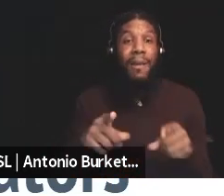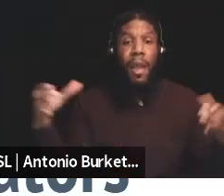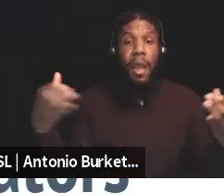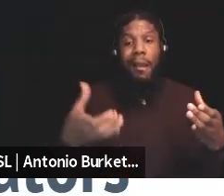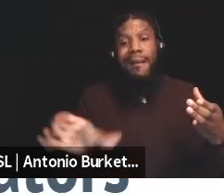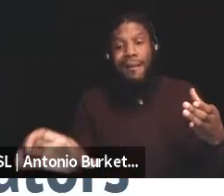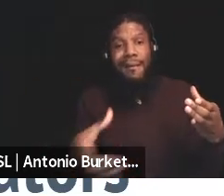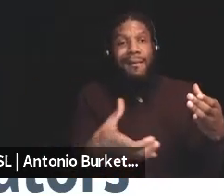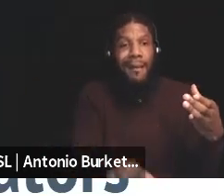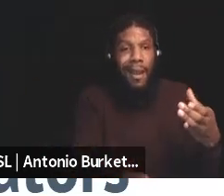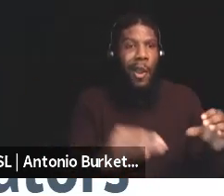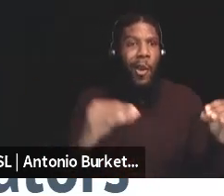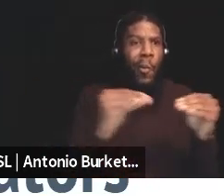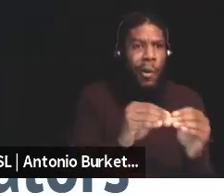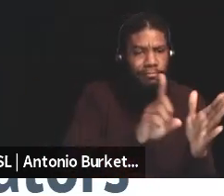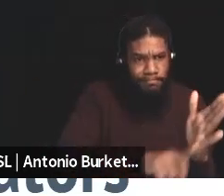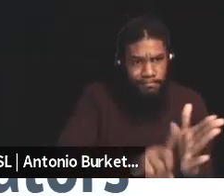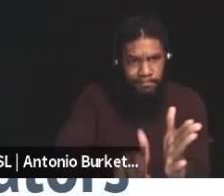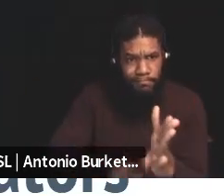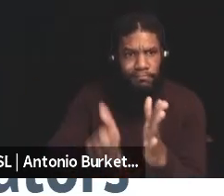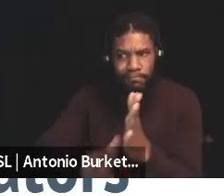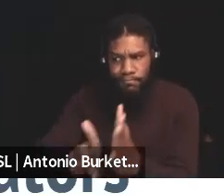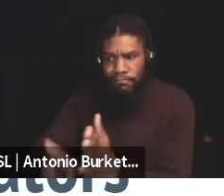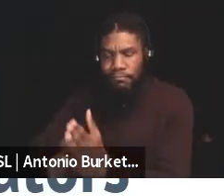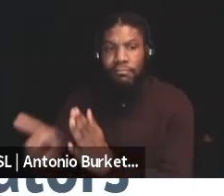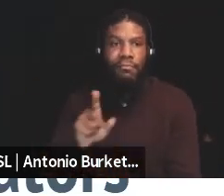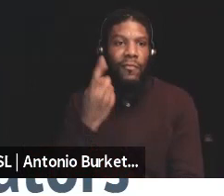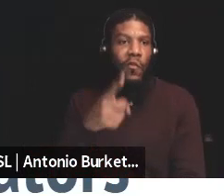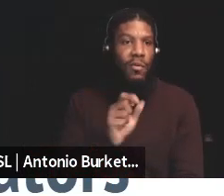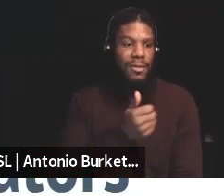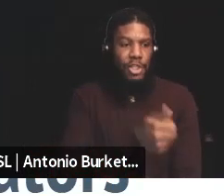faculty had for that assignment. Another opportunity for interdependence has been in